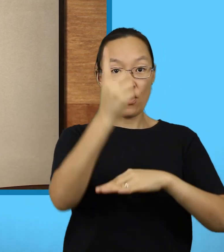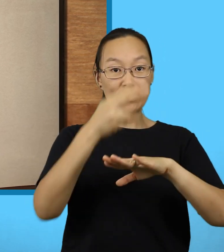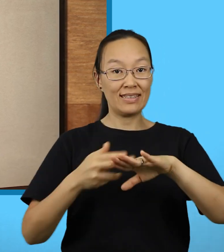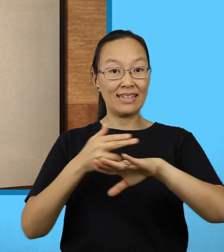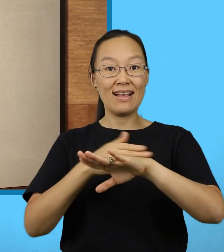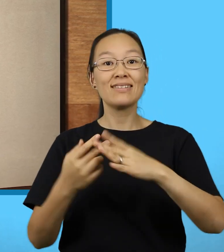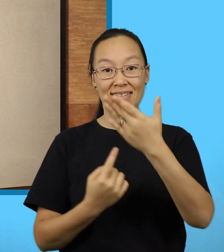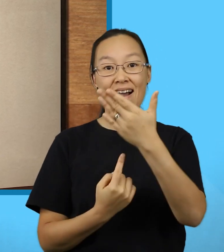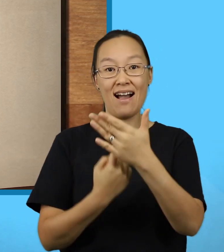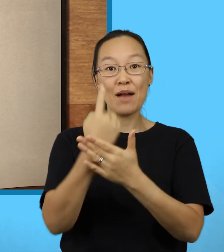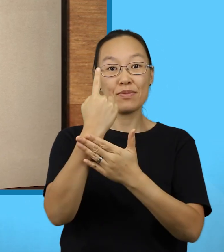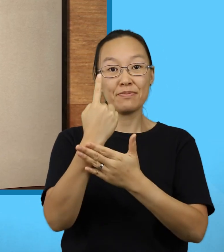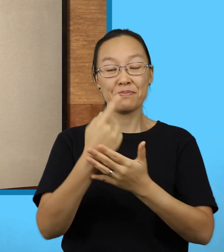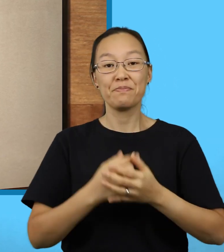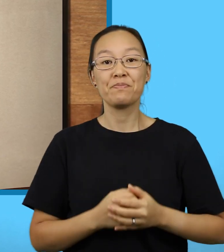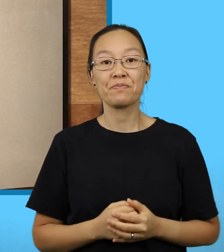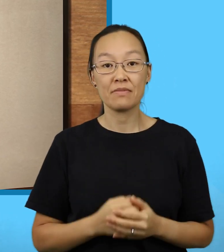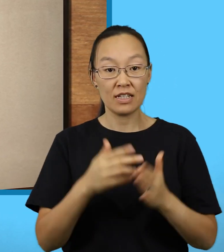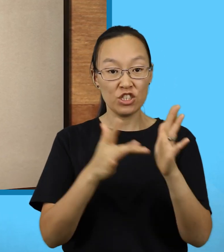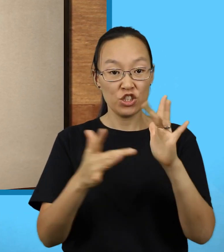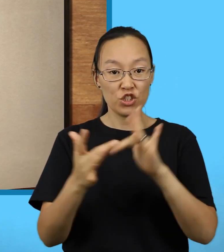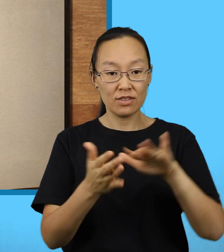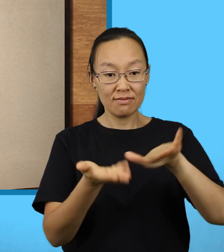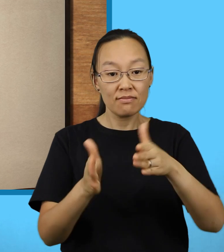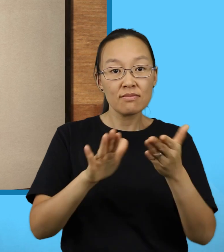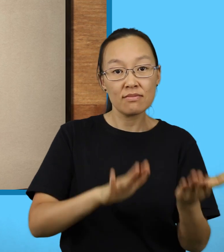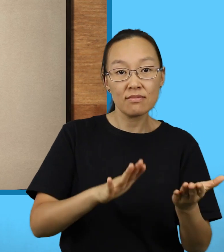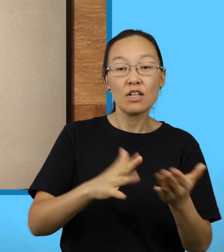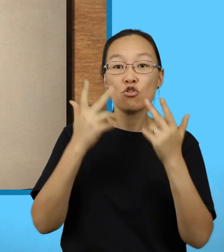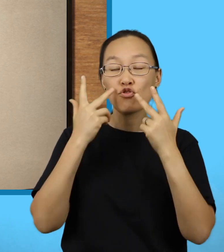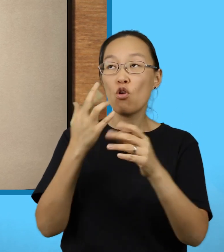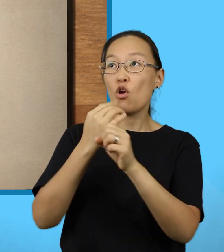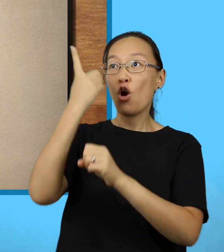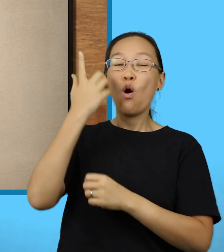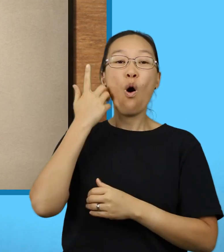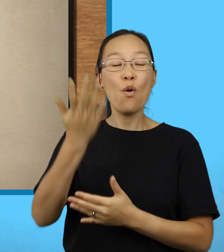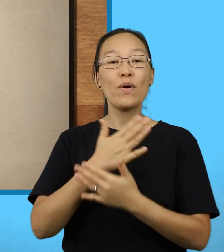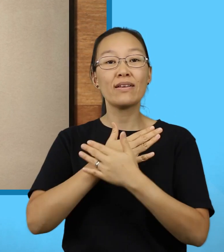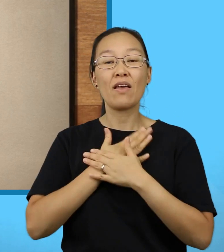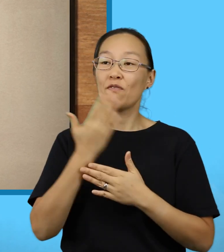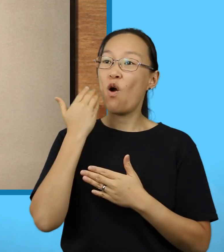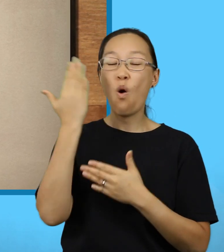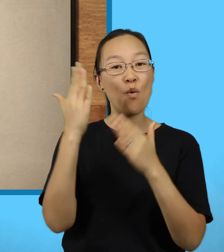that's when God did show. Jesus' death was where God's love and fairness did meet.